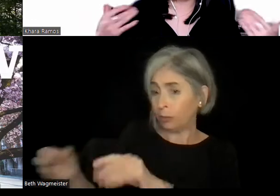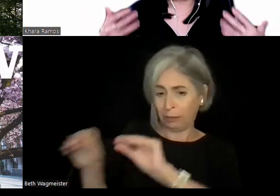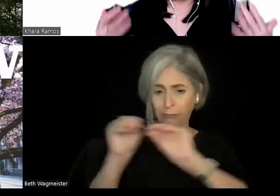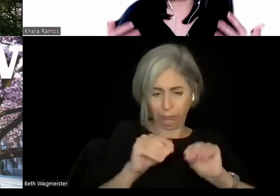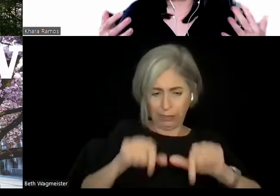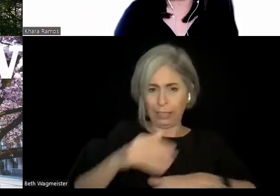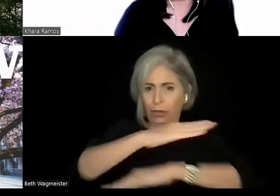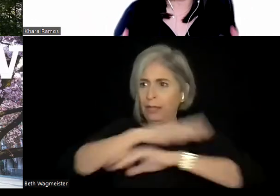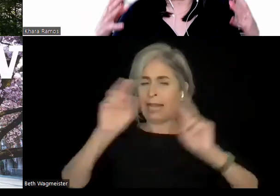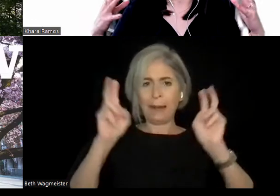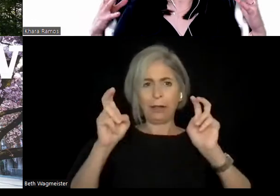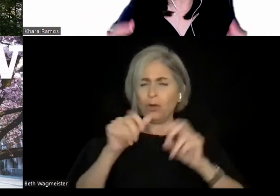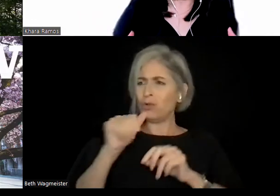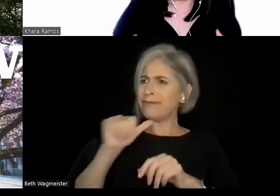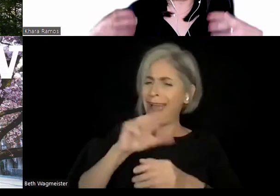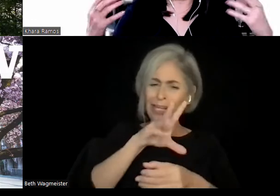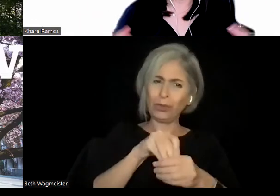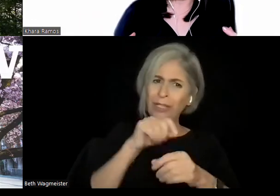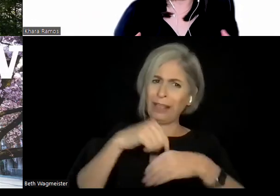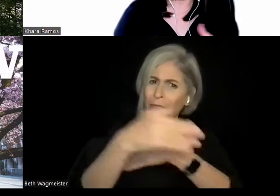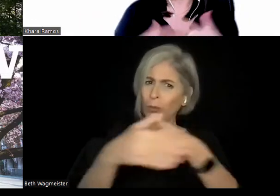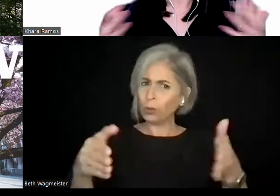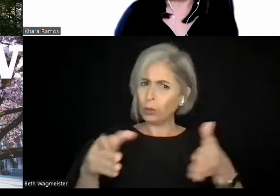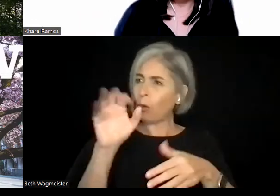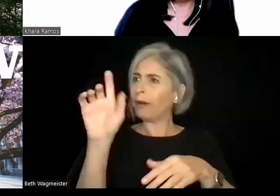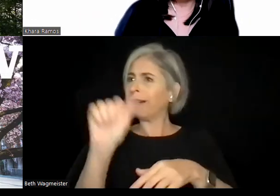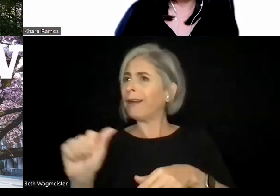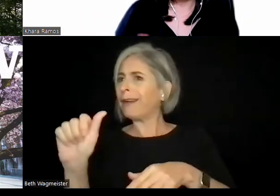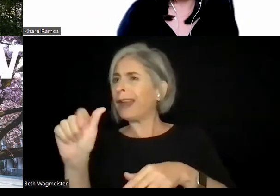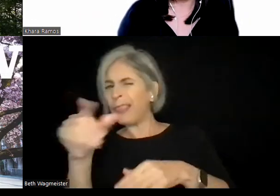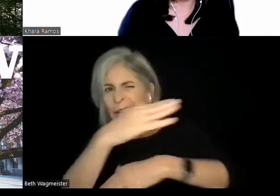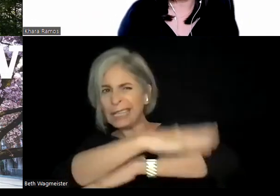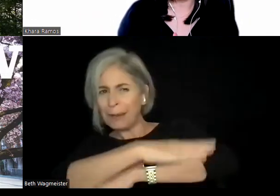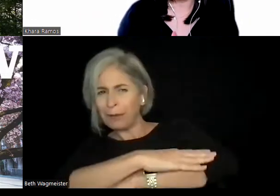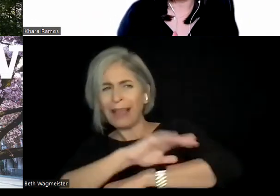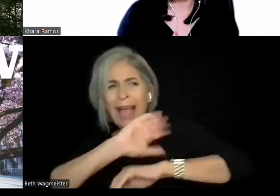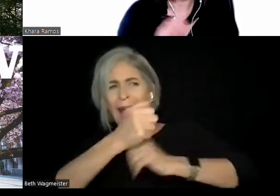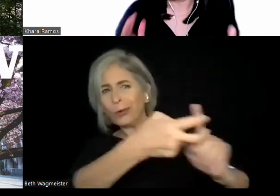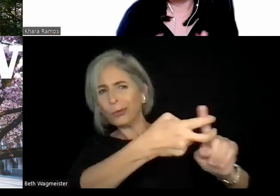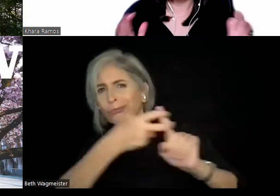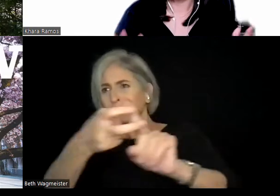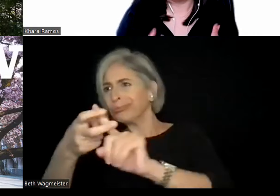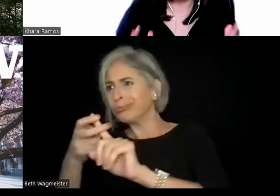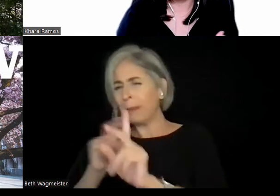our study even unintentionally excluding people that really should be at the table. That general question of who is